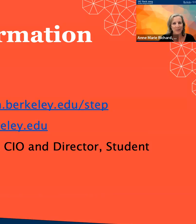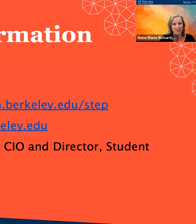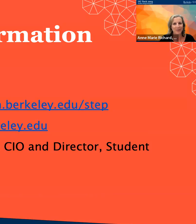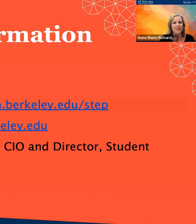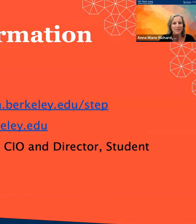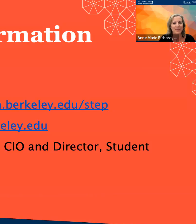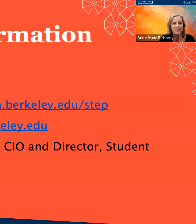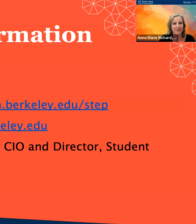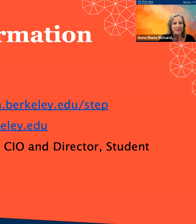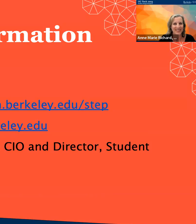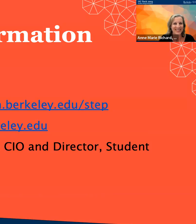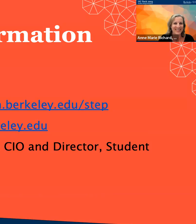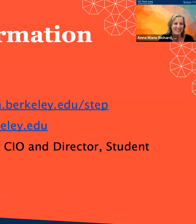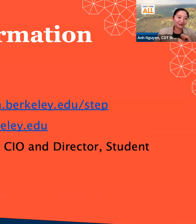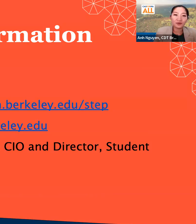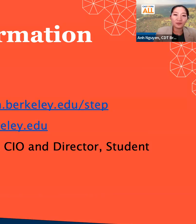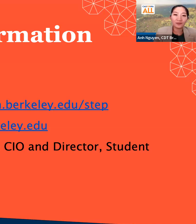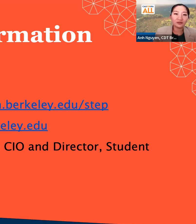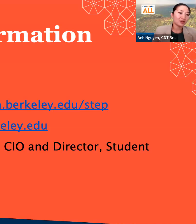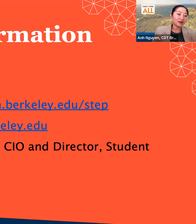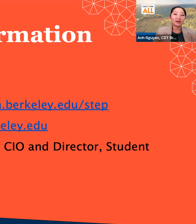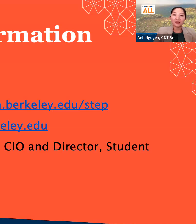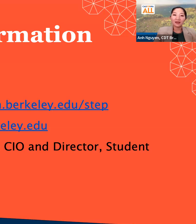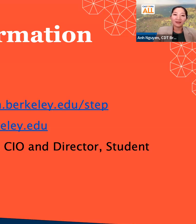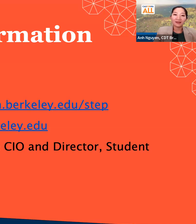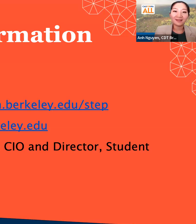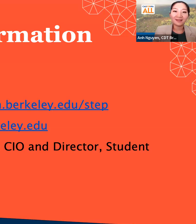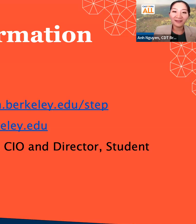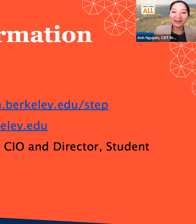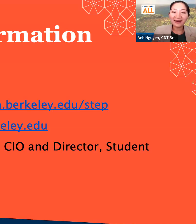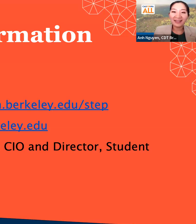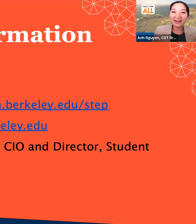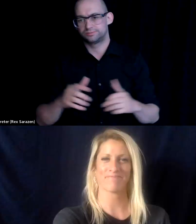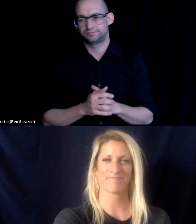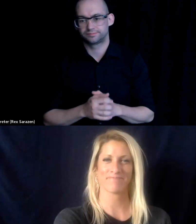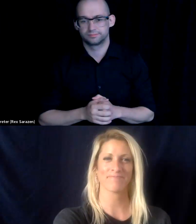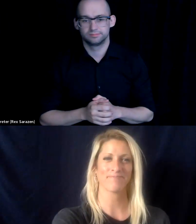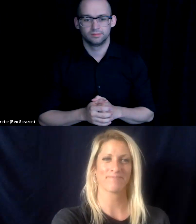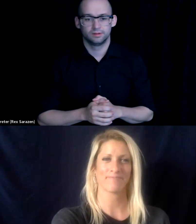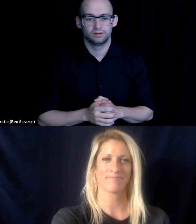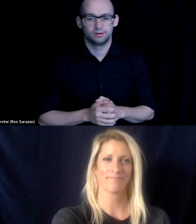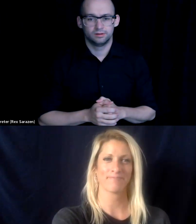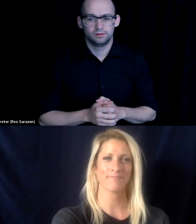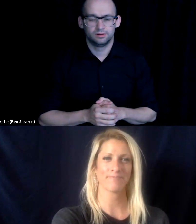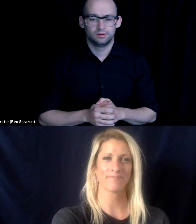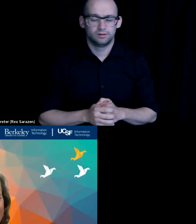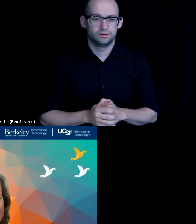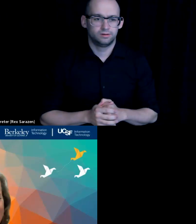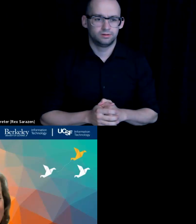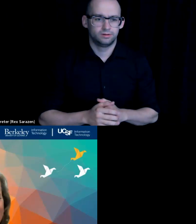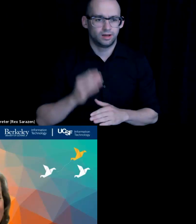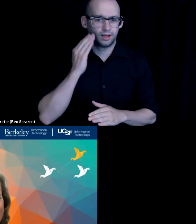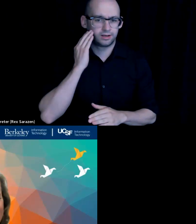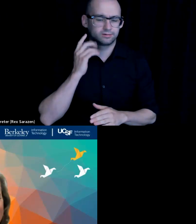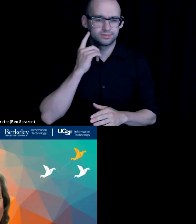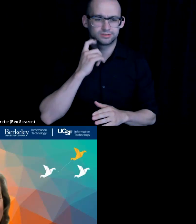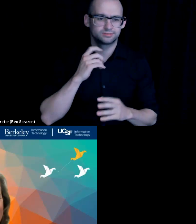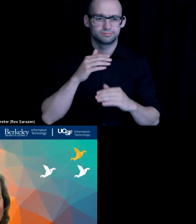Thank you so much. Alright, and then I know we kind of leveling in terms of age group